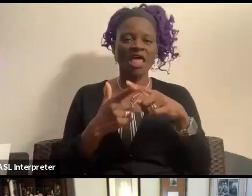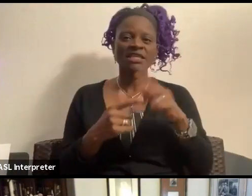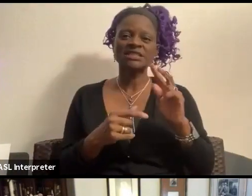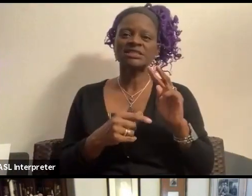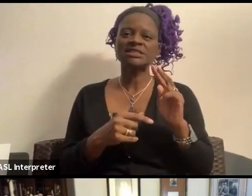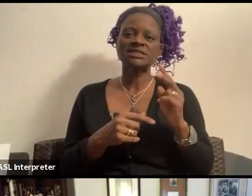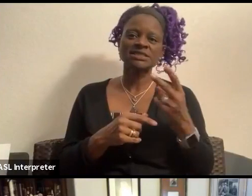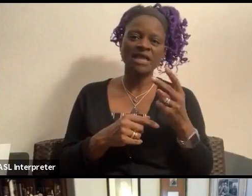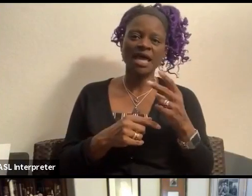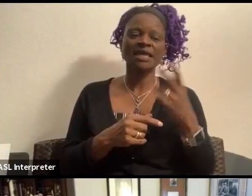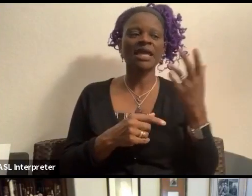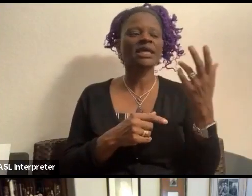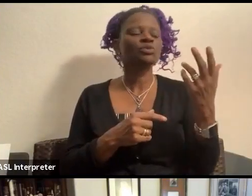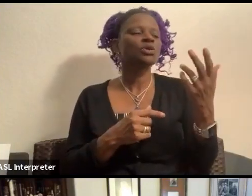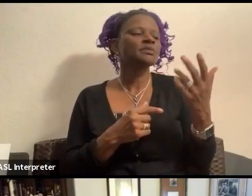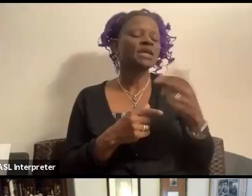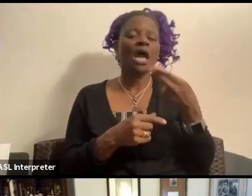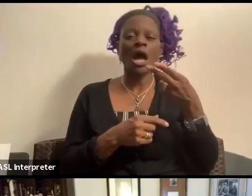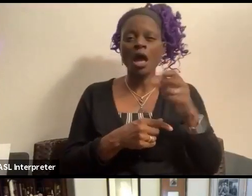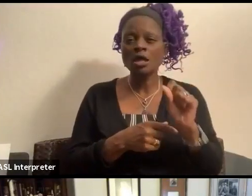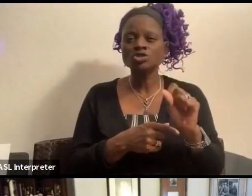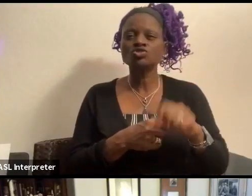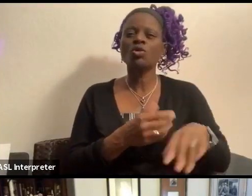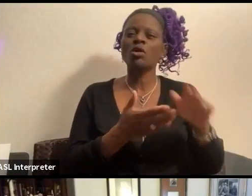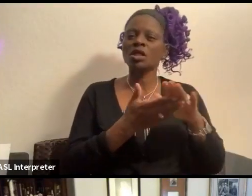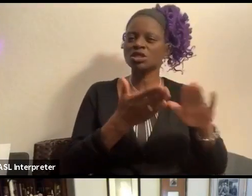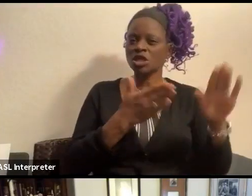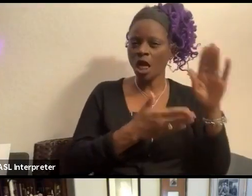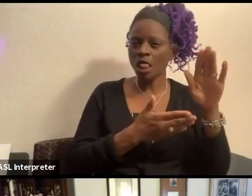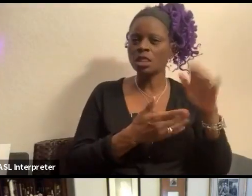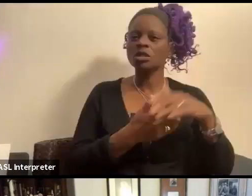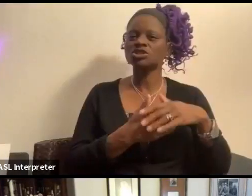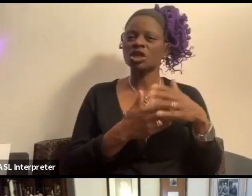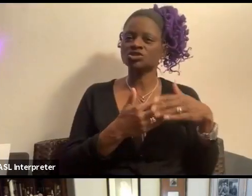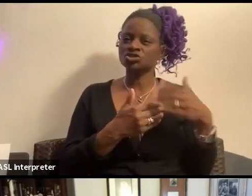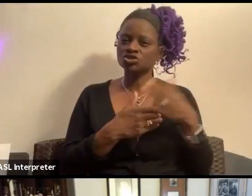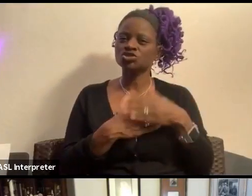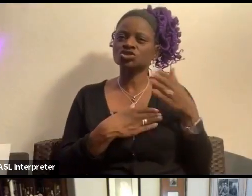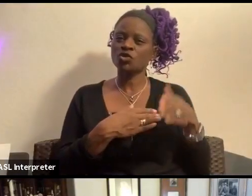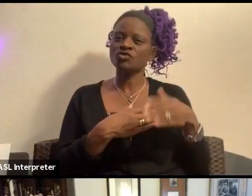college level faculty, at this point, vaccines aren't available,